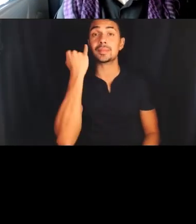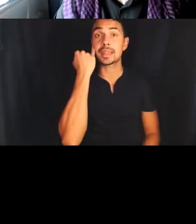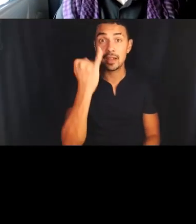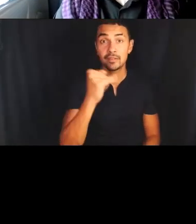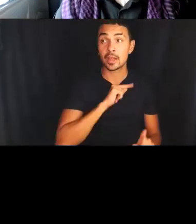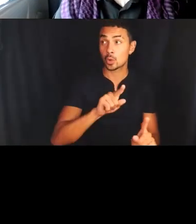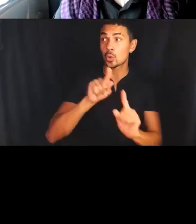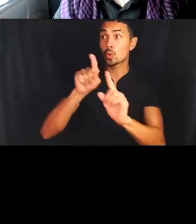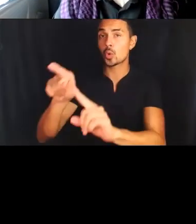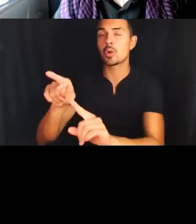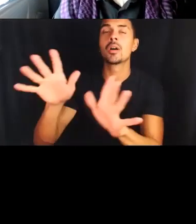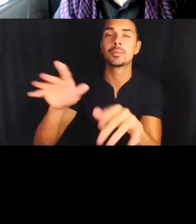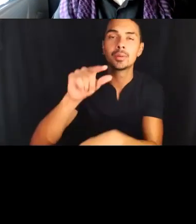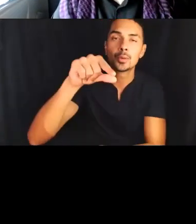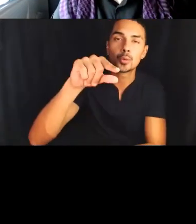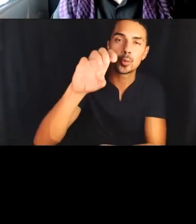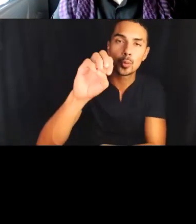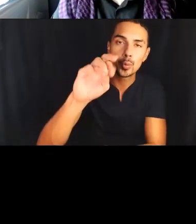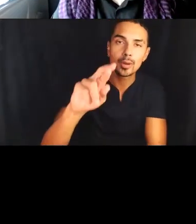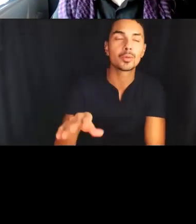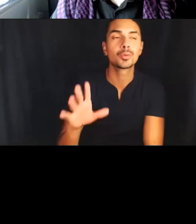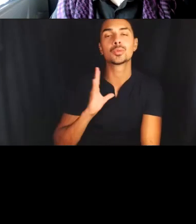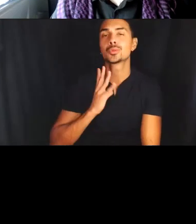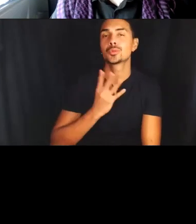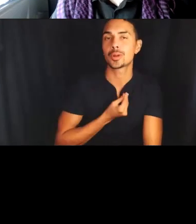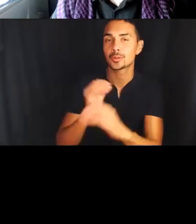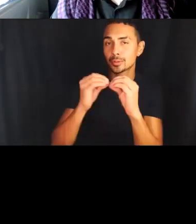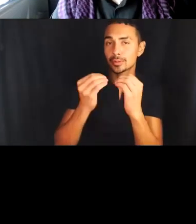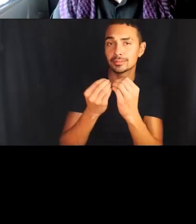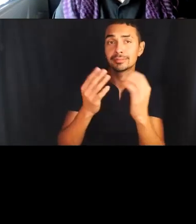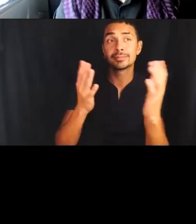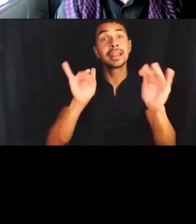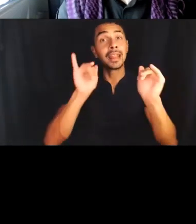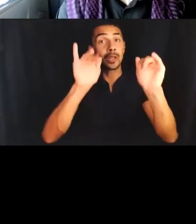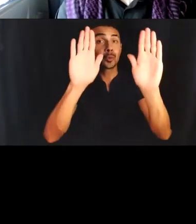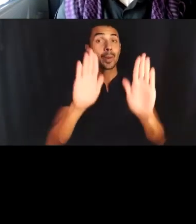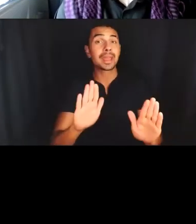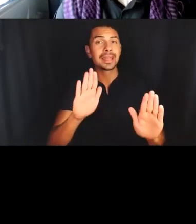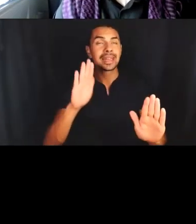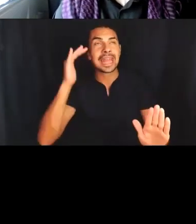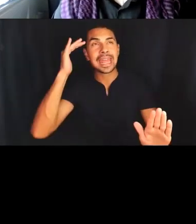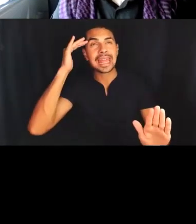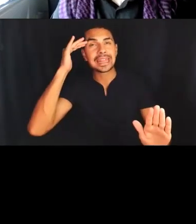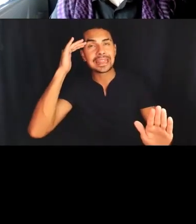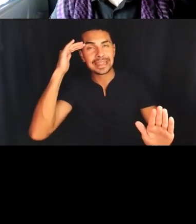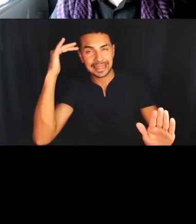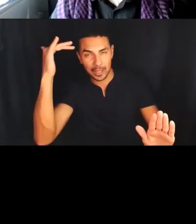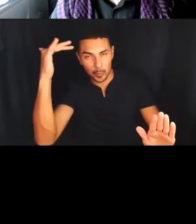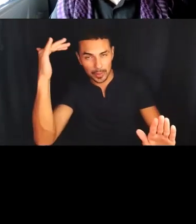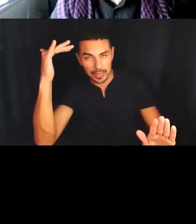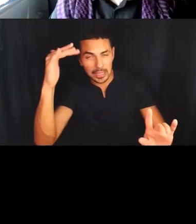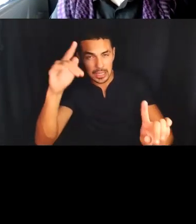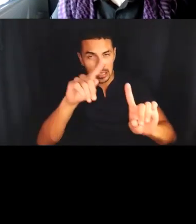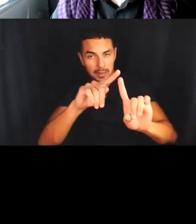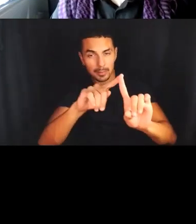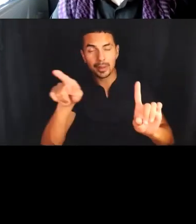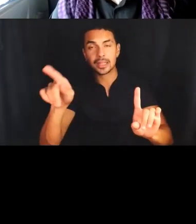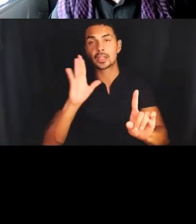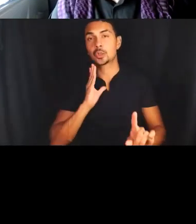or a queer organization, which is great in theory but a lot of those organizations are small, they're not funded,